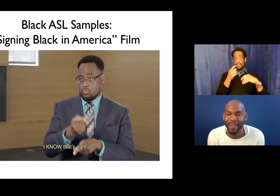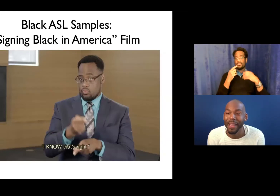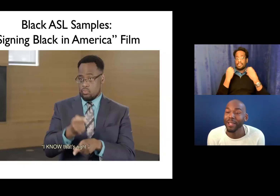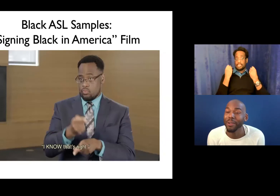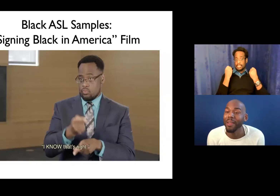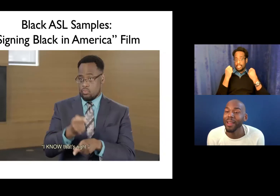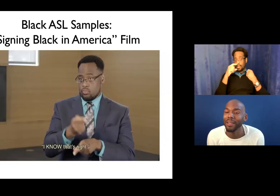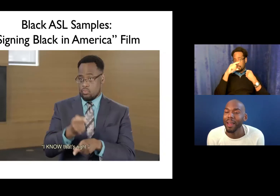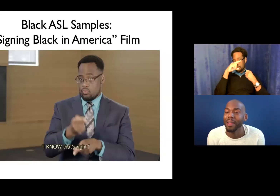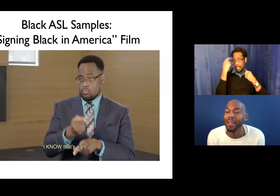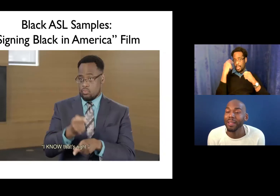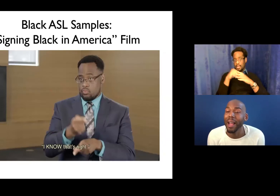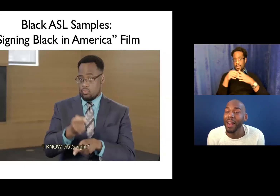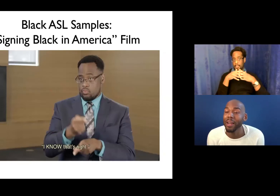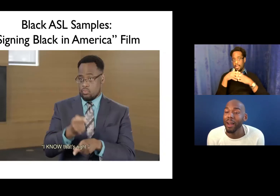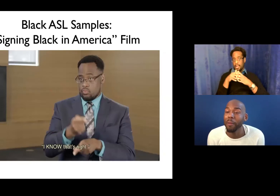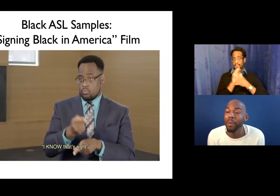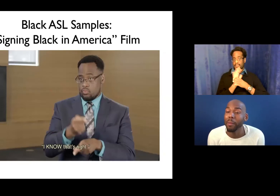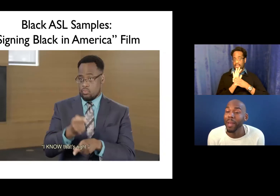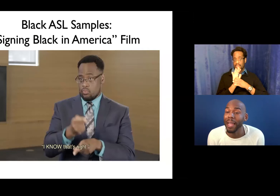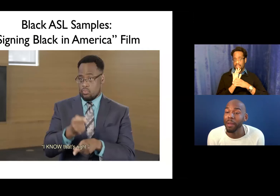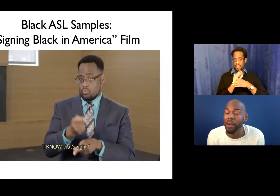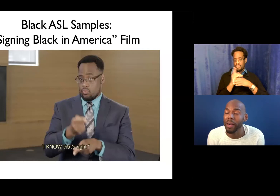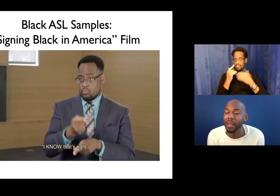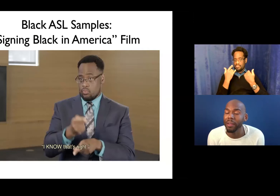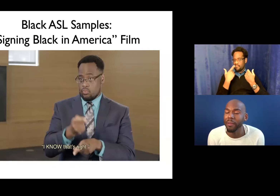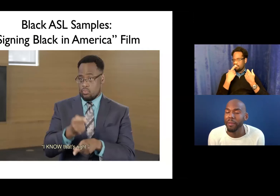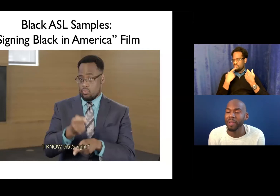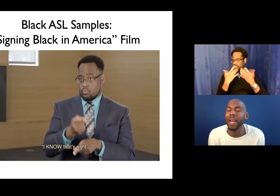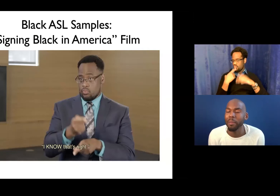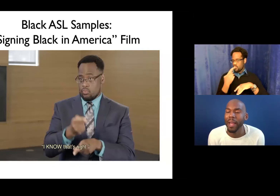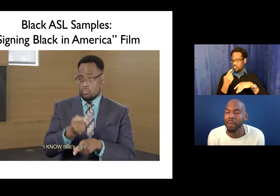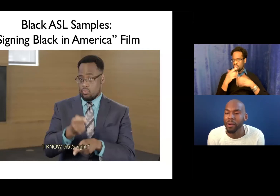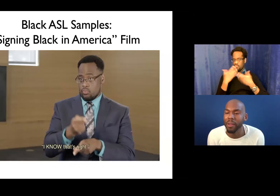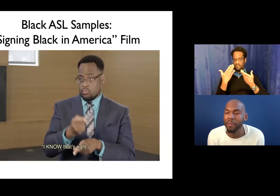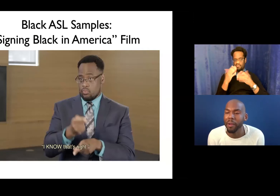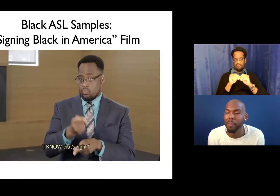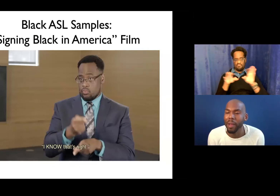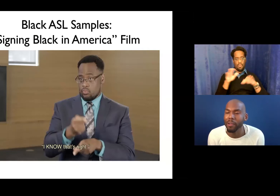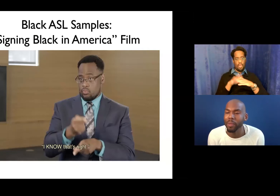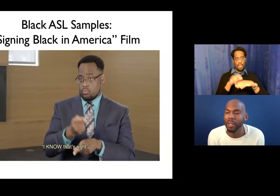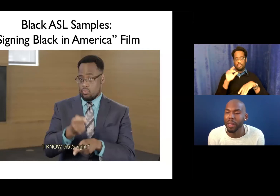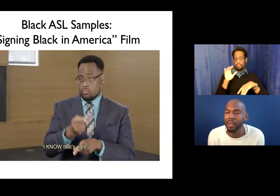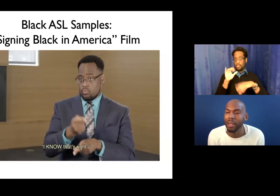So, now this the sign um Black in America the film, signing Black in America the film, as we discussed